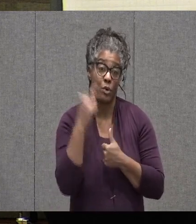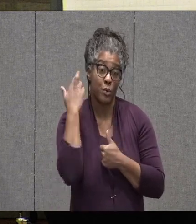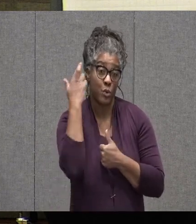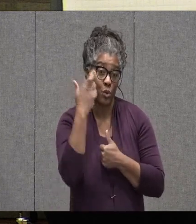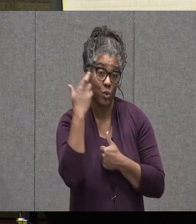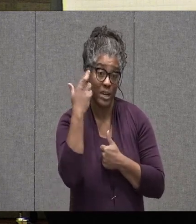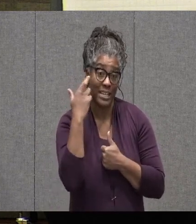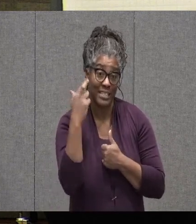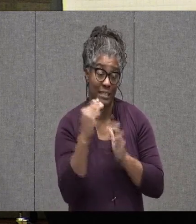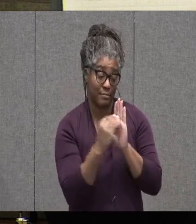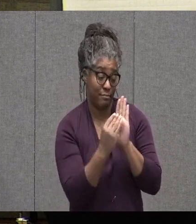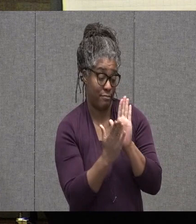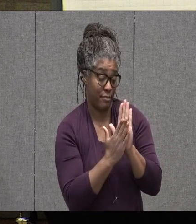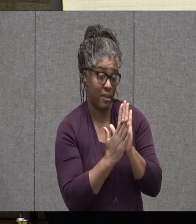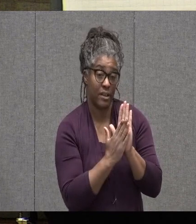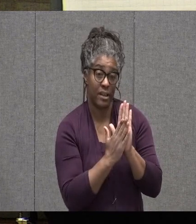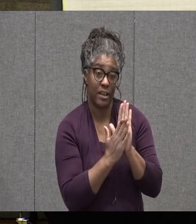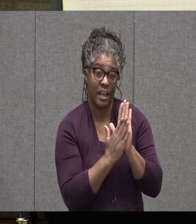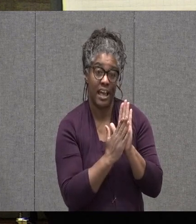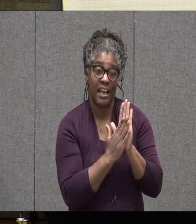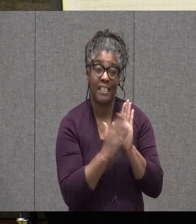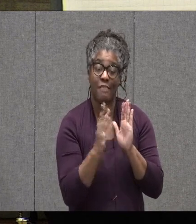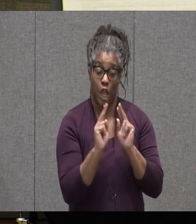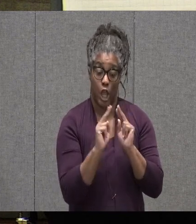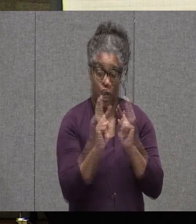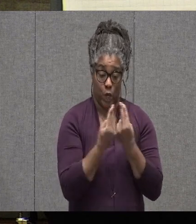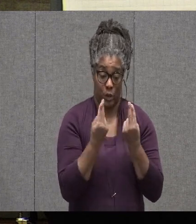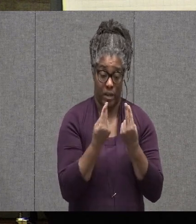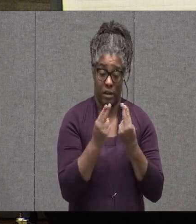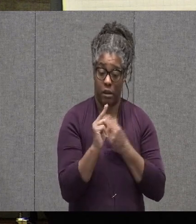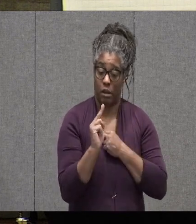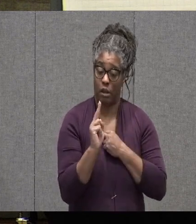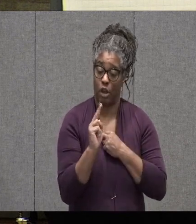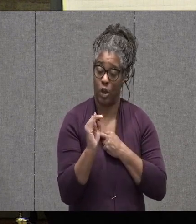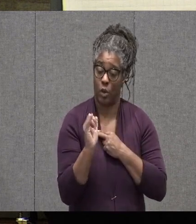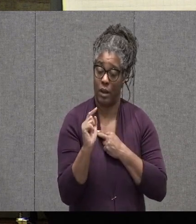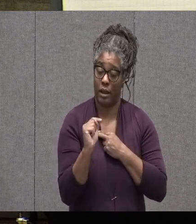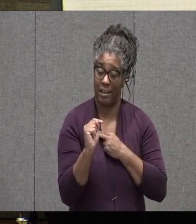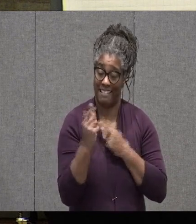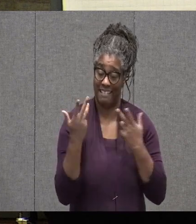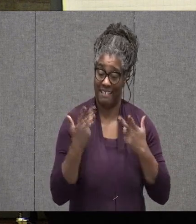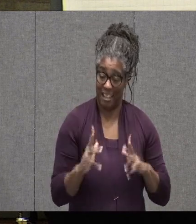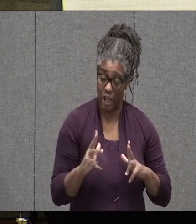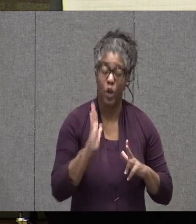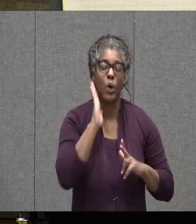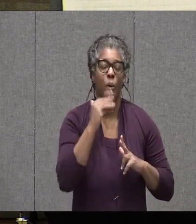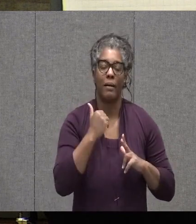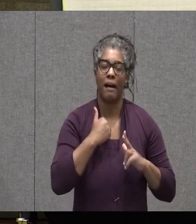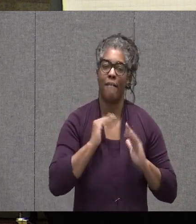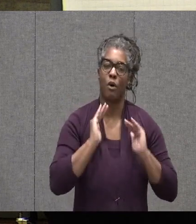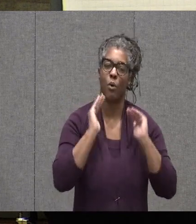we have a really great resource of all these wonderful words that we've learned. It's something you can use over the summer,